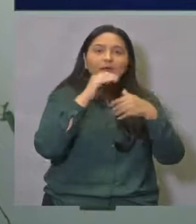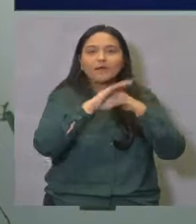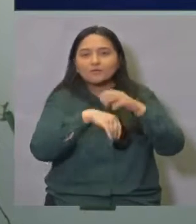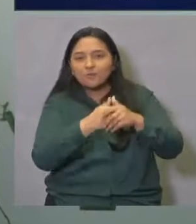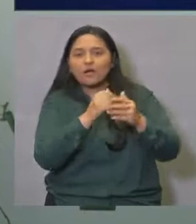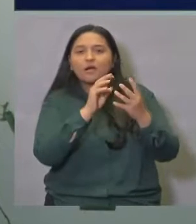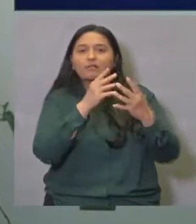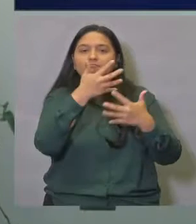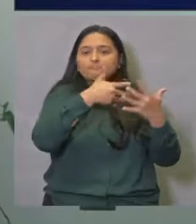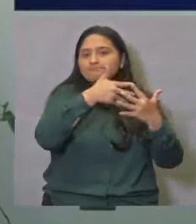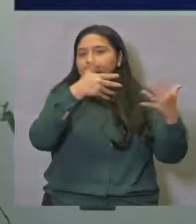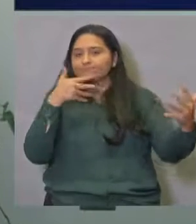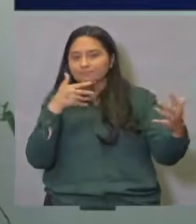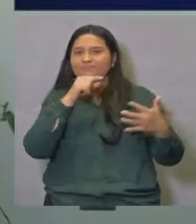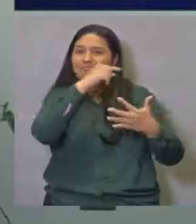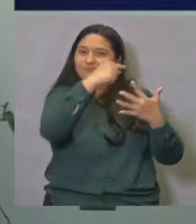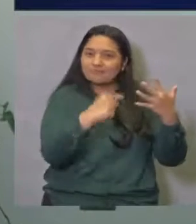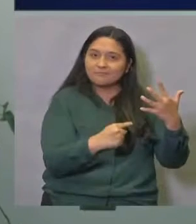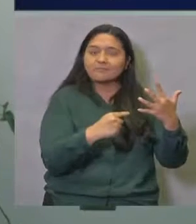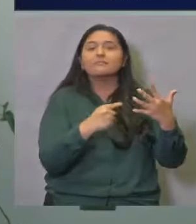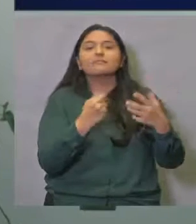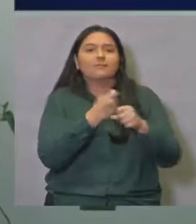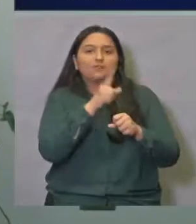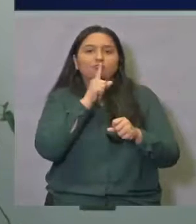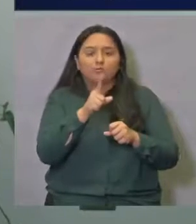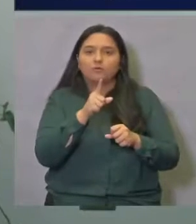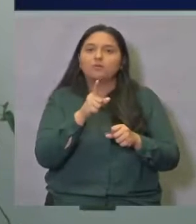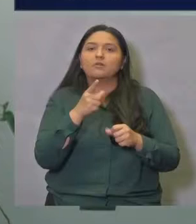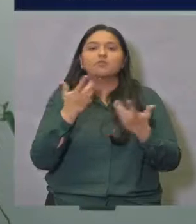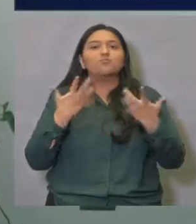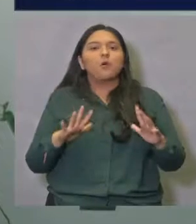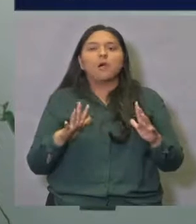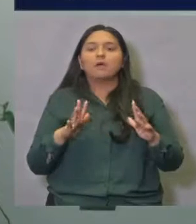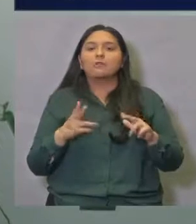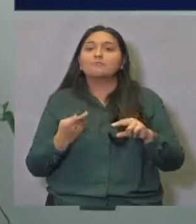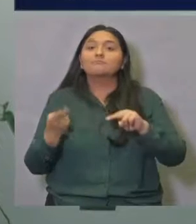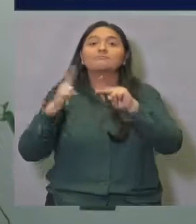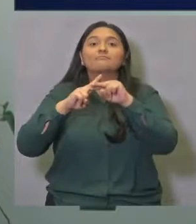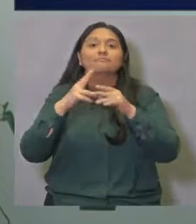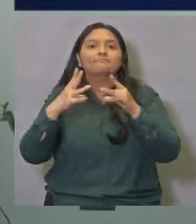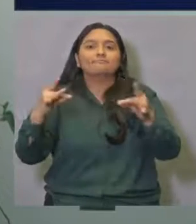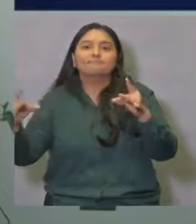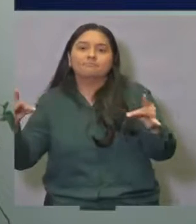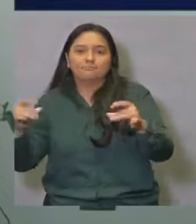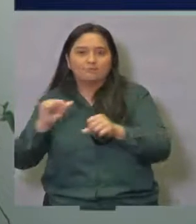SO THAT WE GUARANTEE OURSELVES